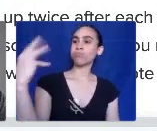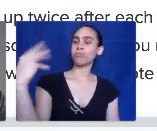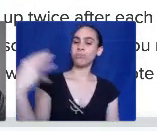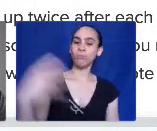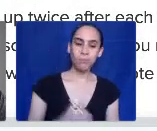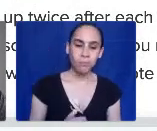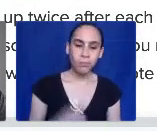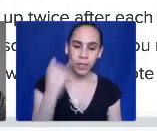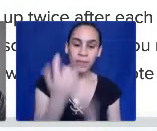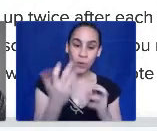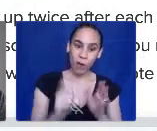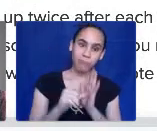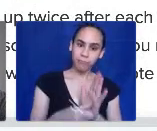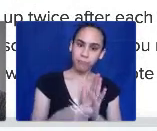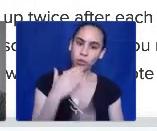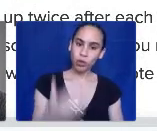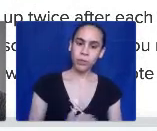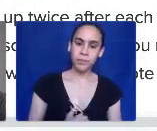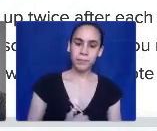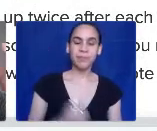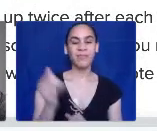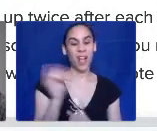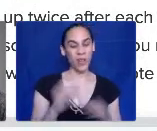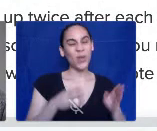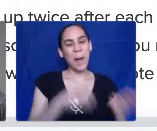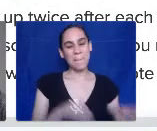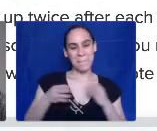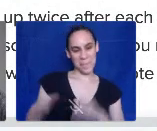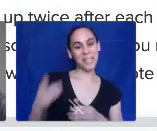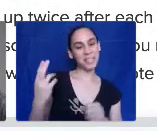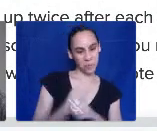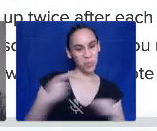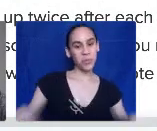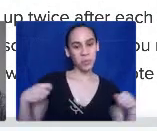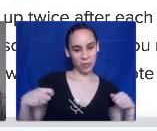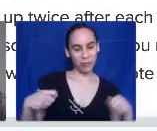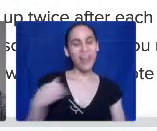make a good impression right and i also wear pants i know it's i know it's coveted um you